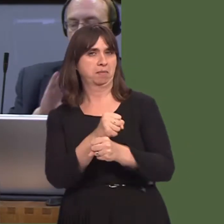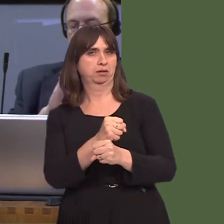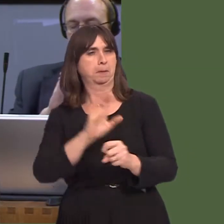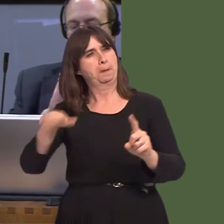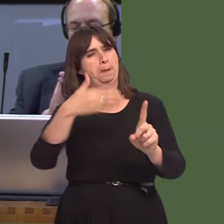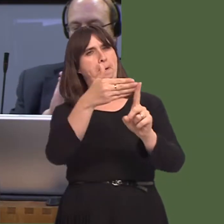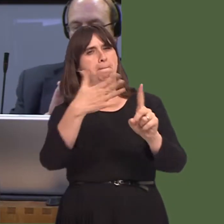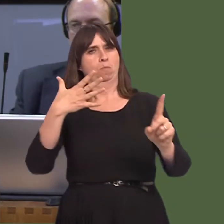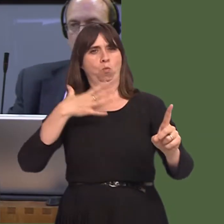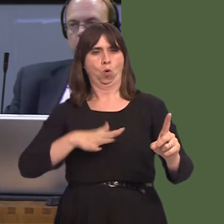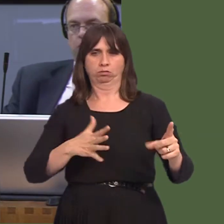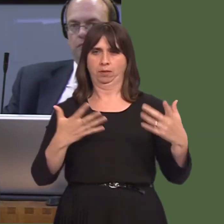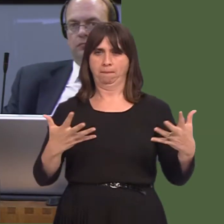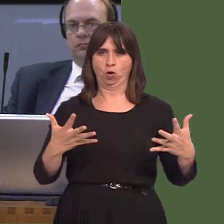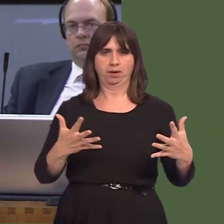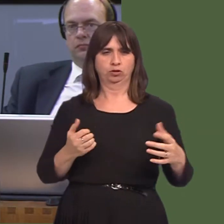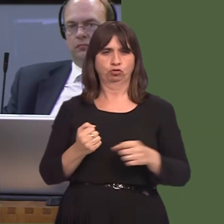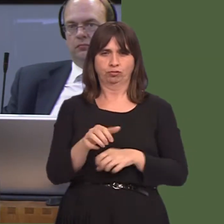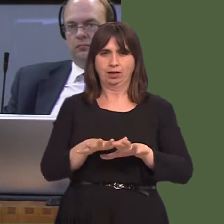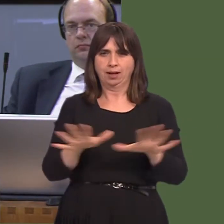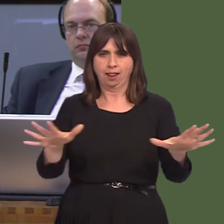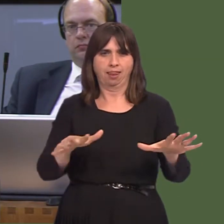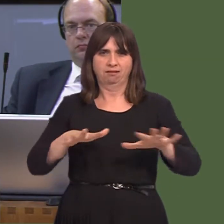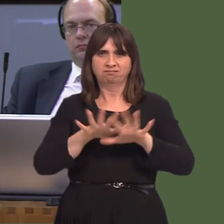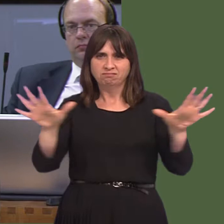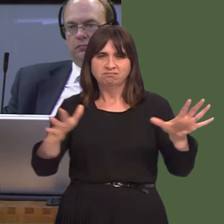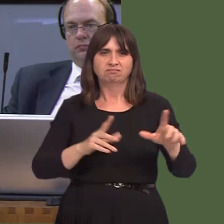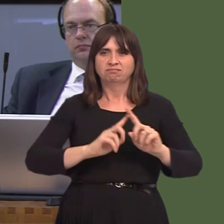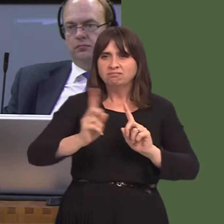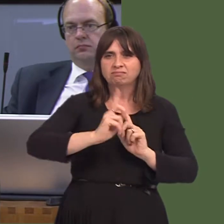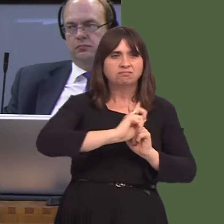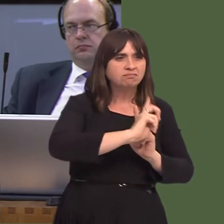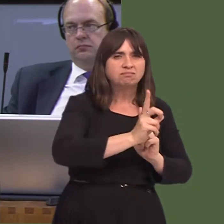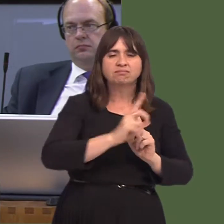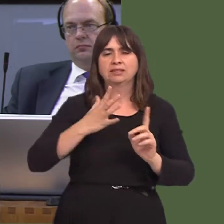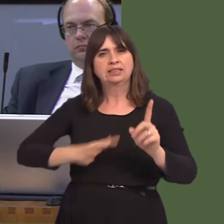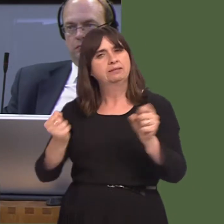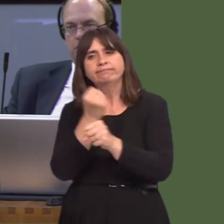Mae'n holl bwysig bod pob rhan o Gymru yn teimlo manteision unrhyw fuddsoddiad gan Lywodraeth